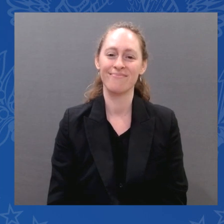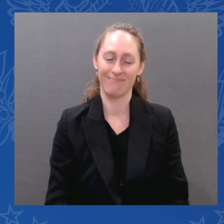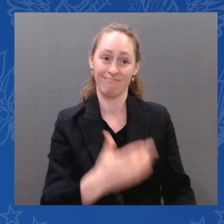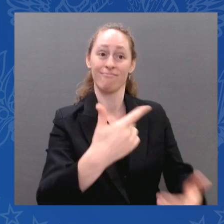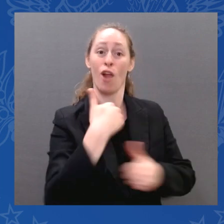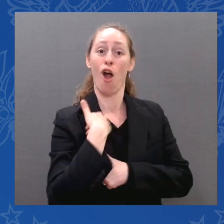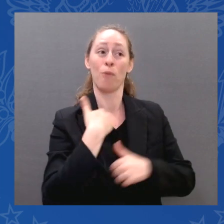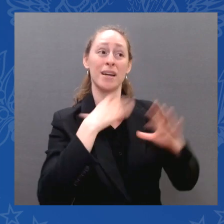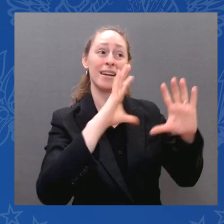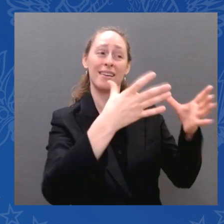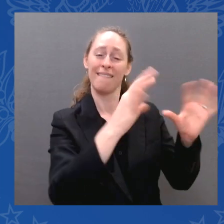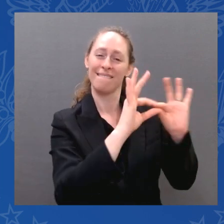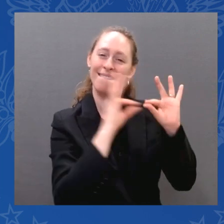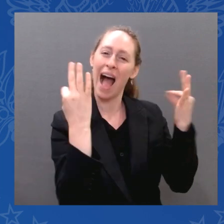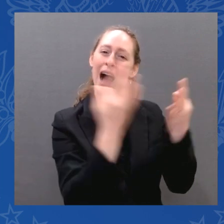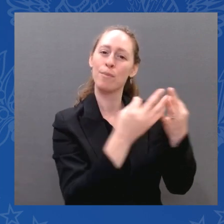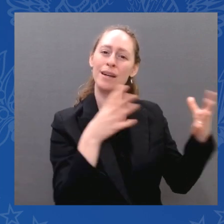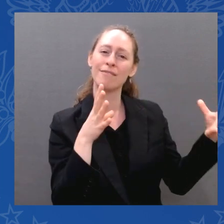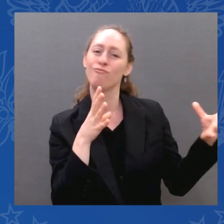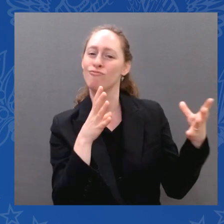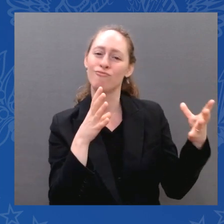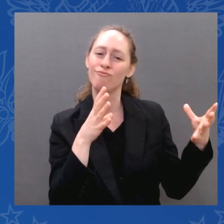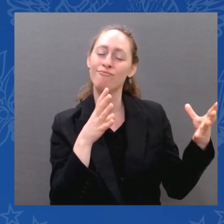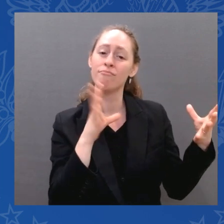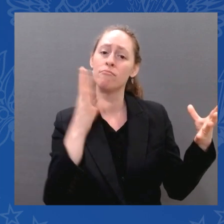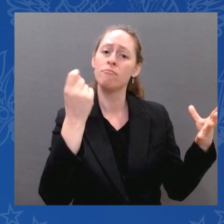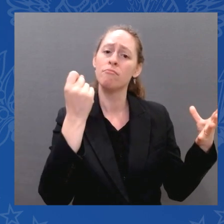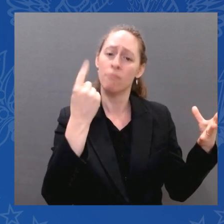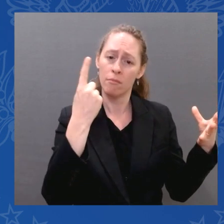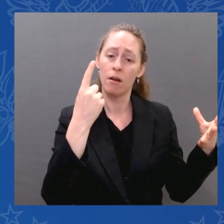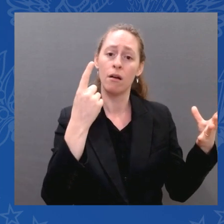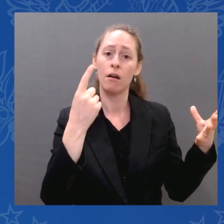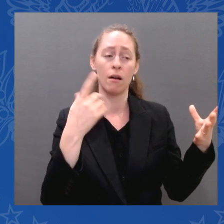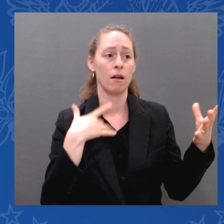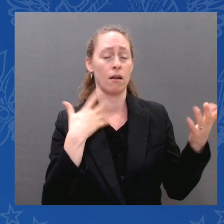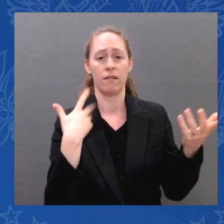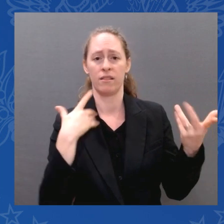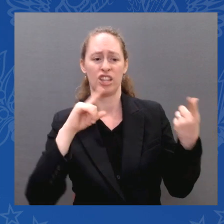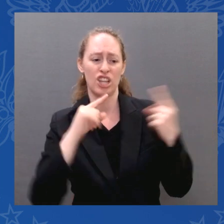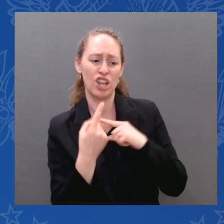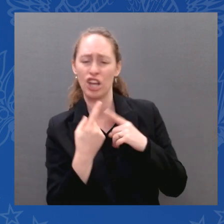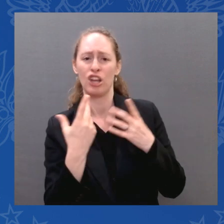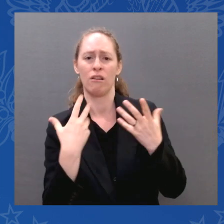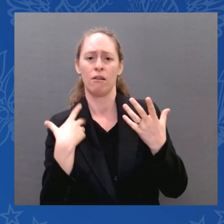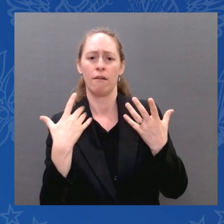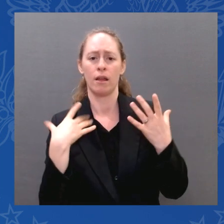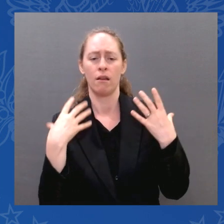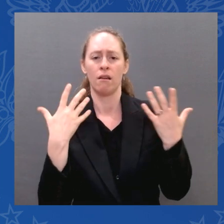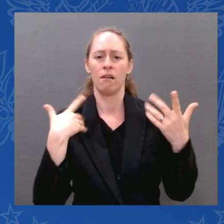But after I hurt got hurt, I realized Wounded Warrior Project. Was the family I dreamed of as well.